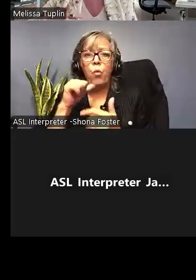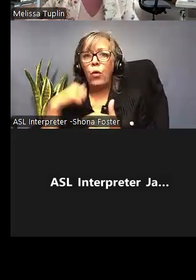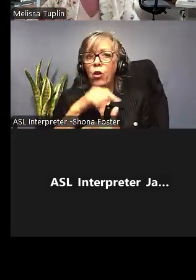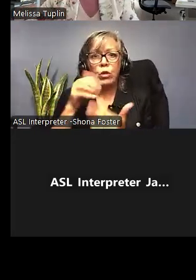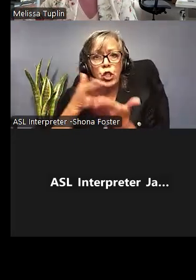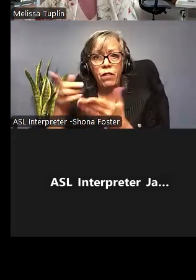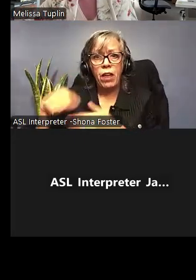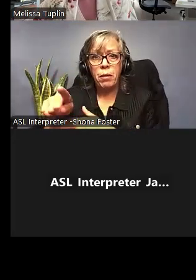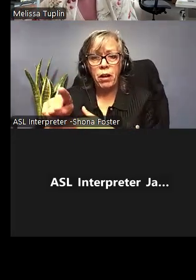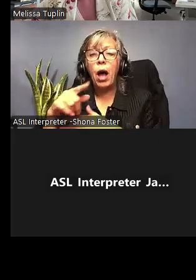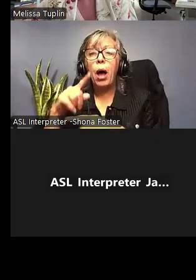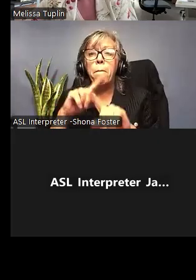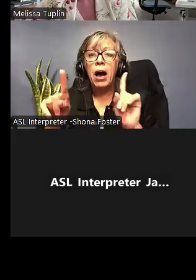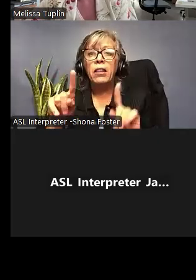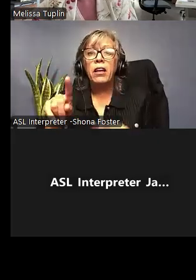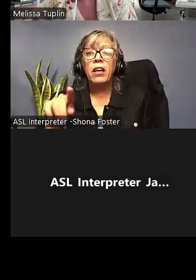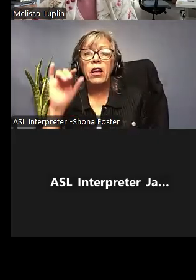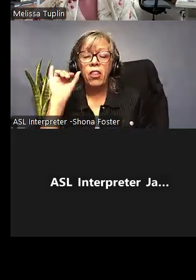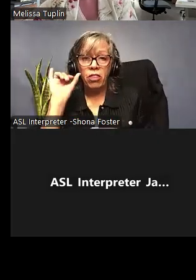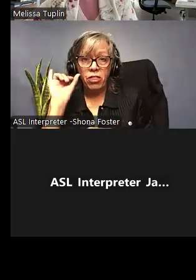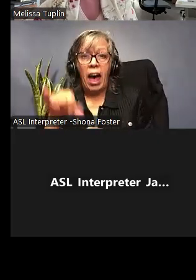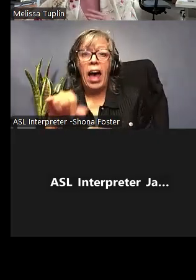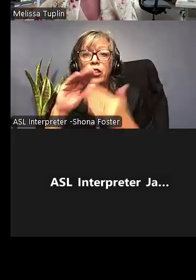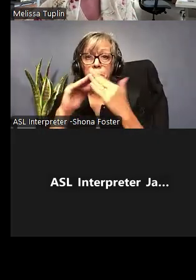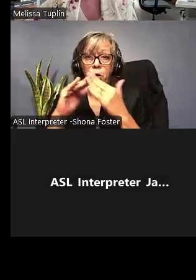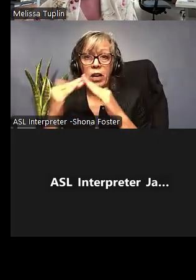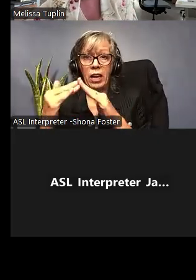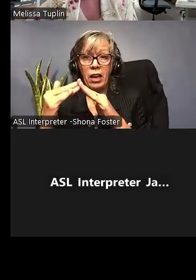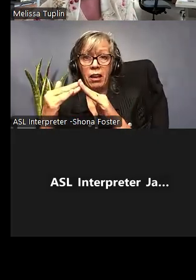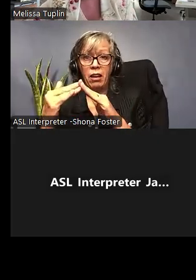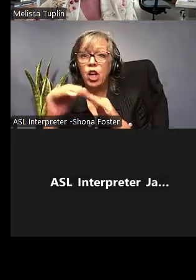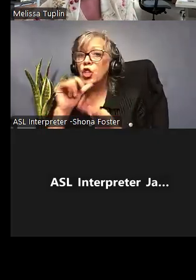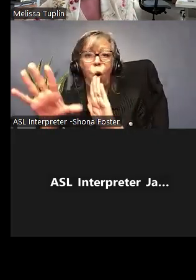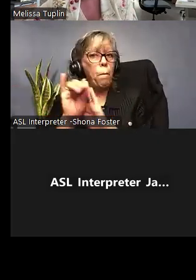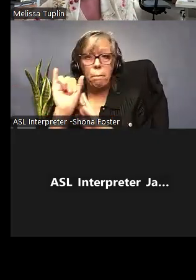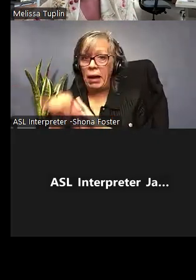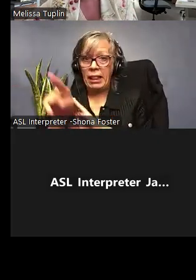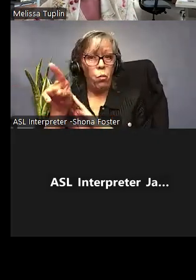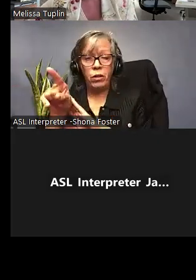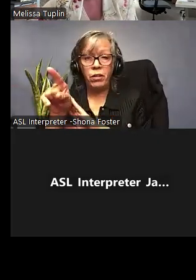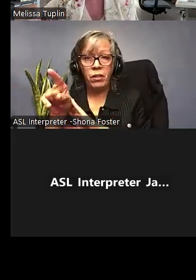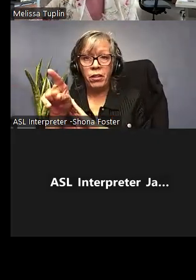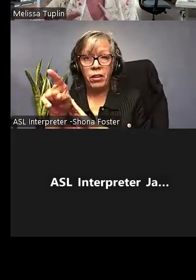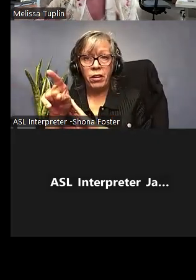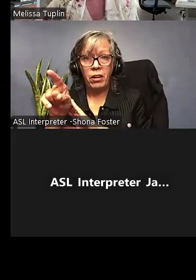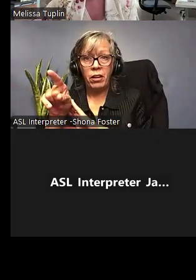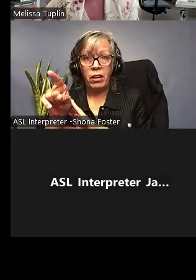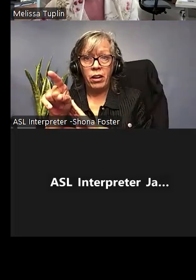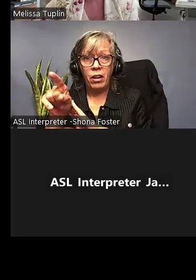2SLGBTQIA+ community, do not select it from the drop-down in this section. We love your audience